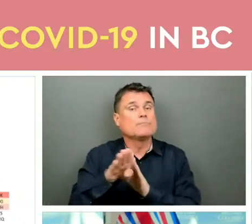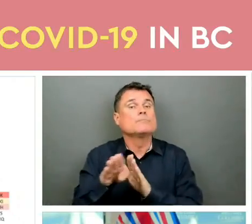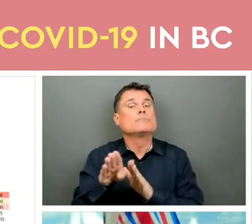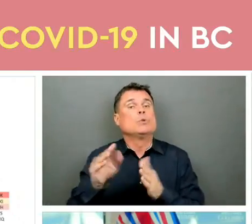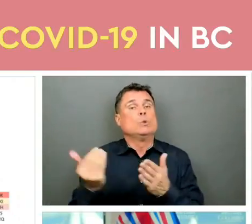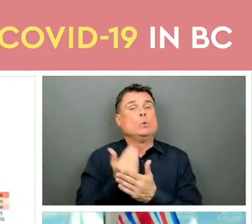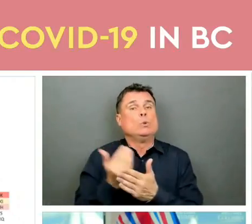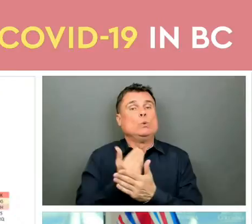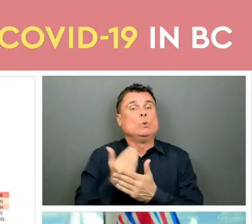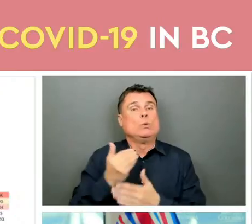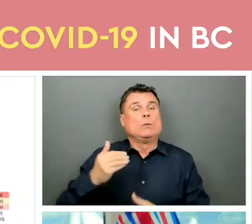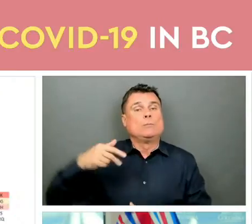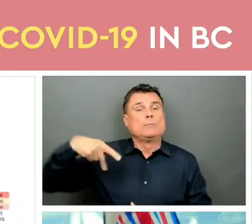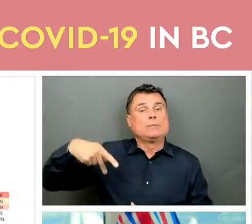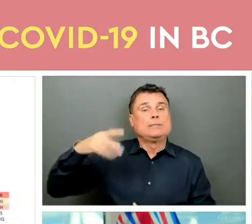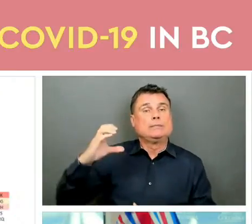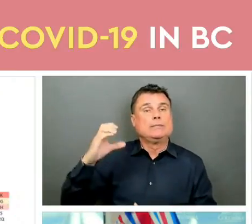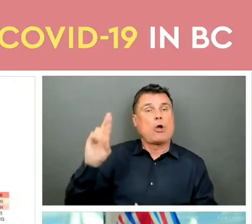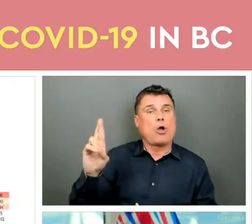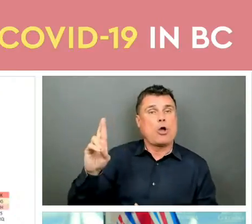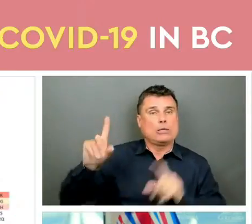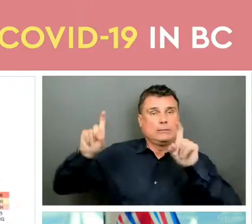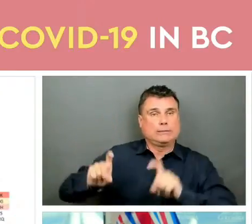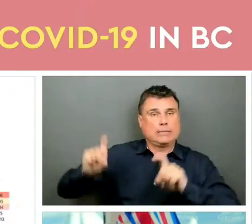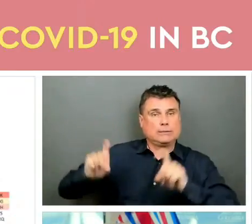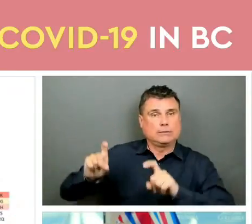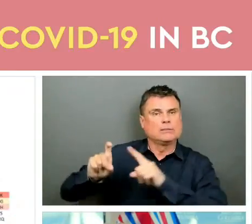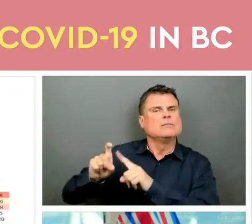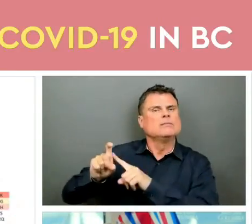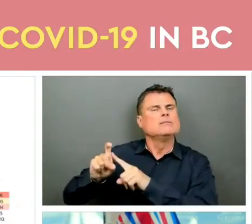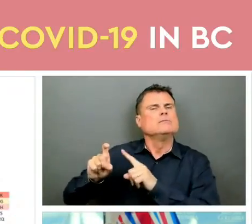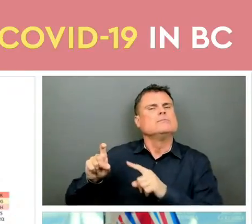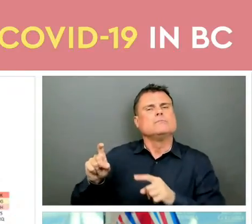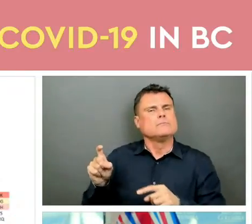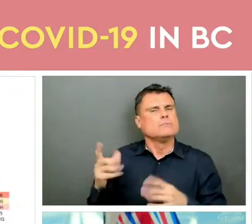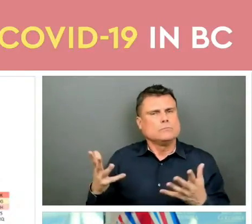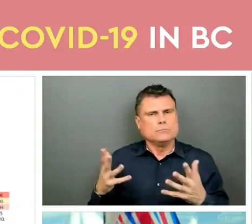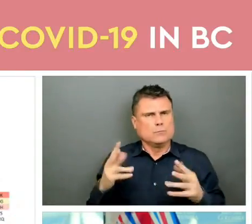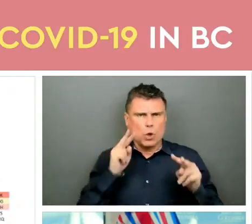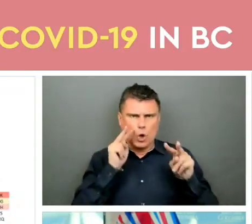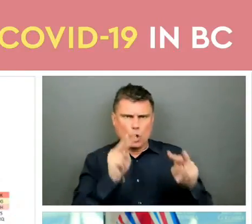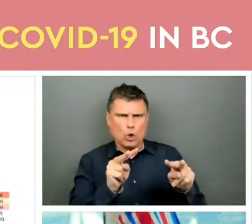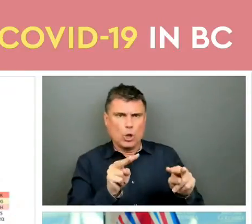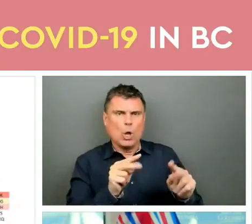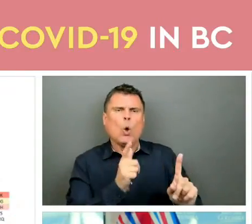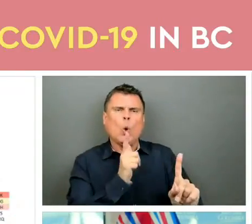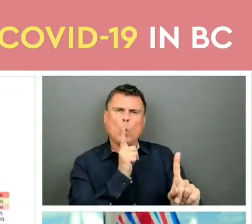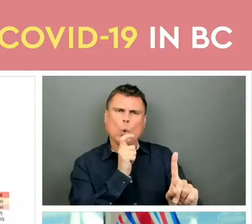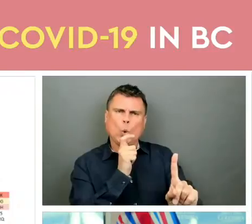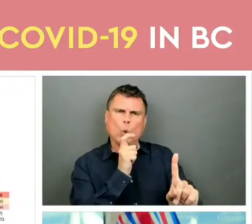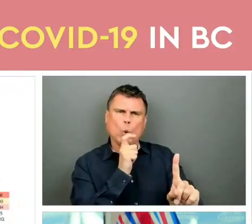tests and targets who gets tested with these screening tests as well, we are finding that they are quite